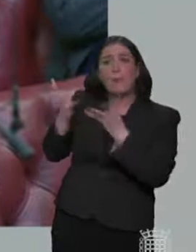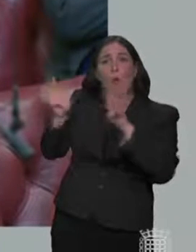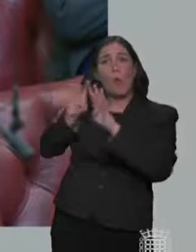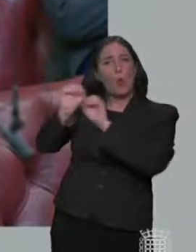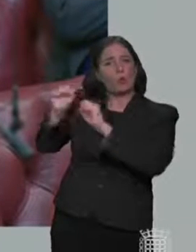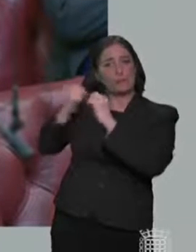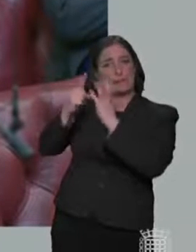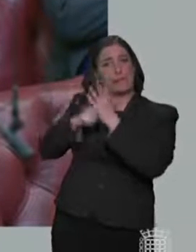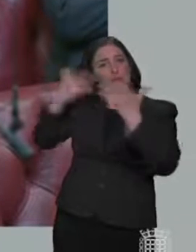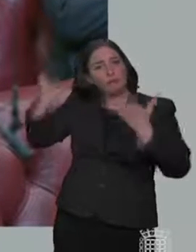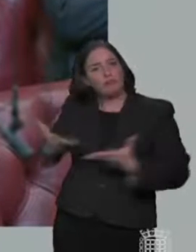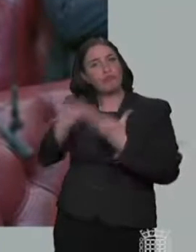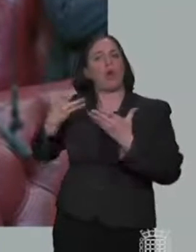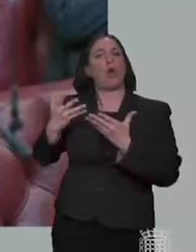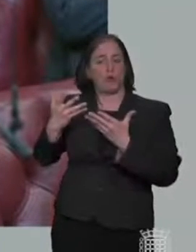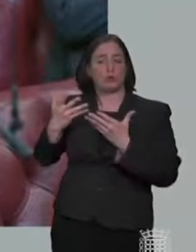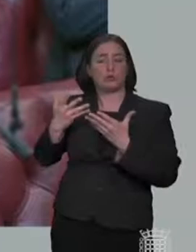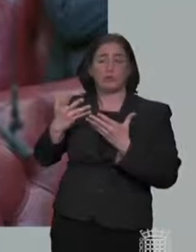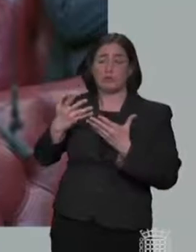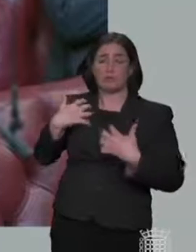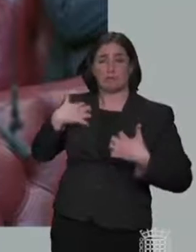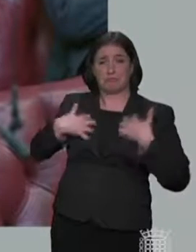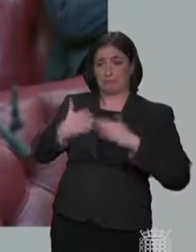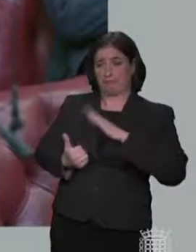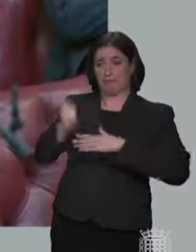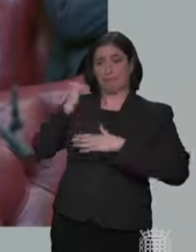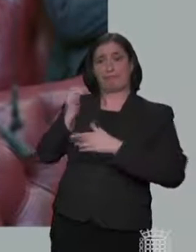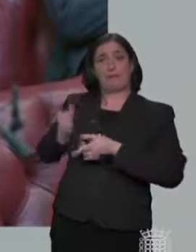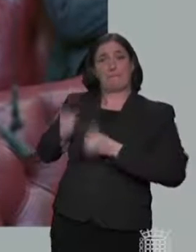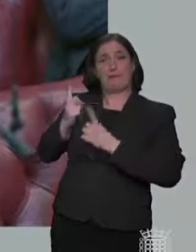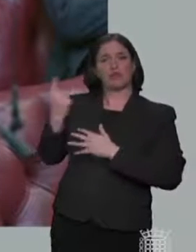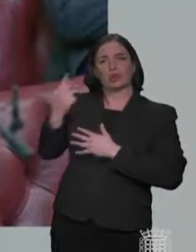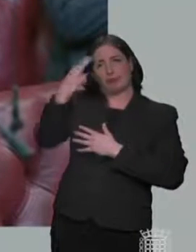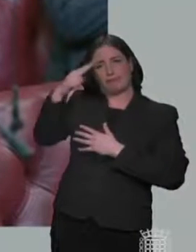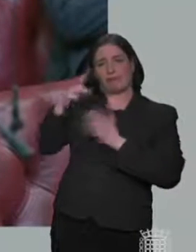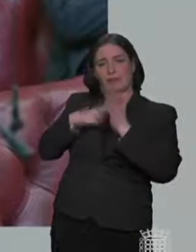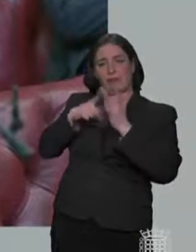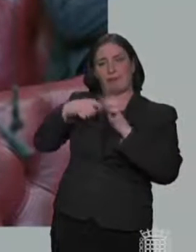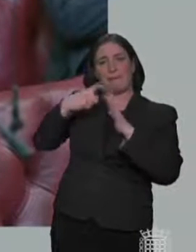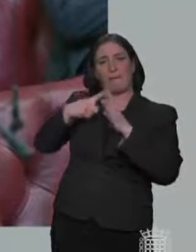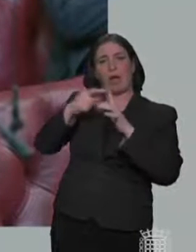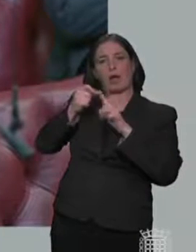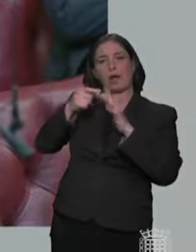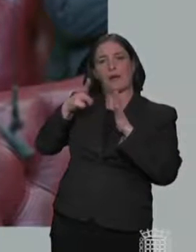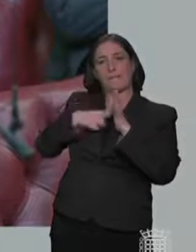at the time mike penning mp declined to support the bill and it was squeezed out however i'd like